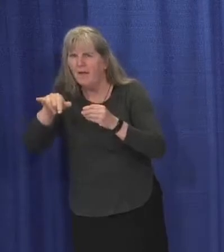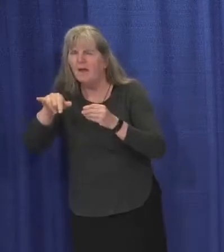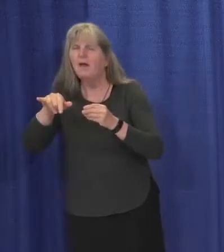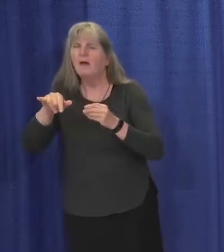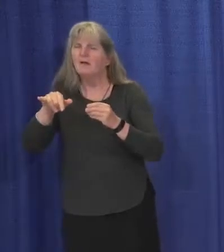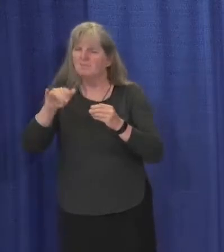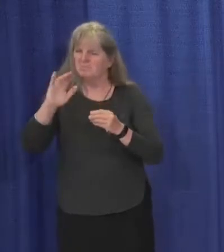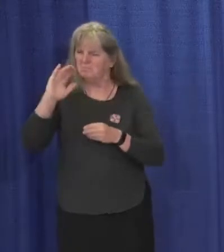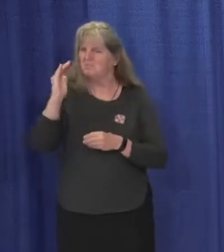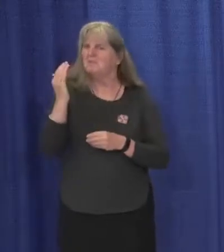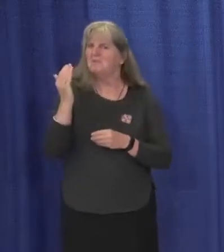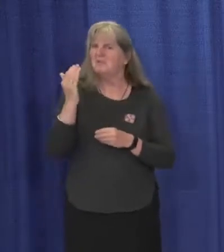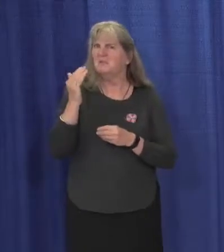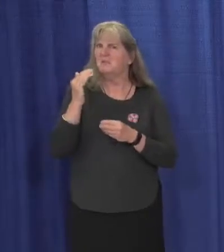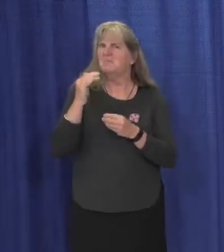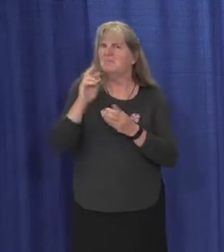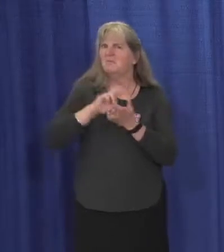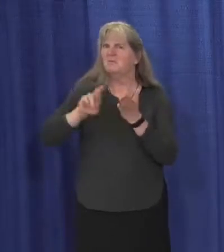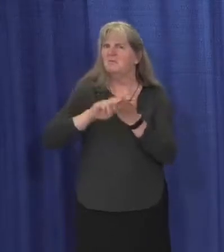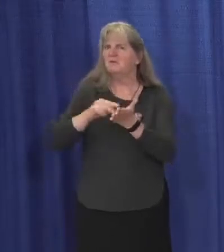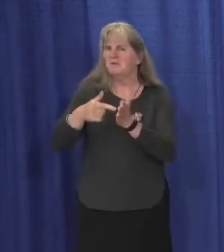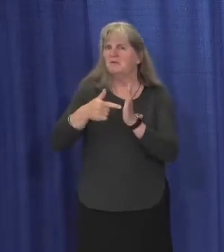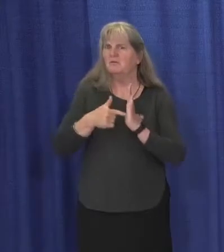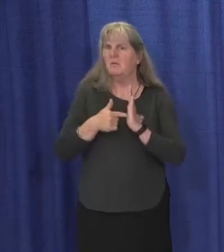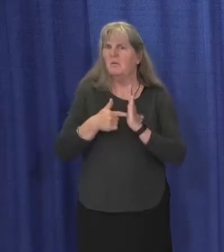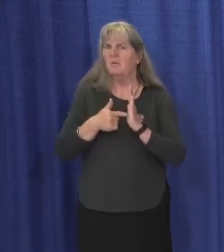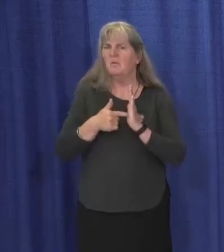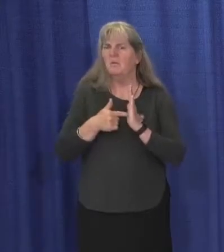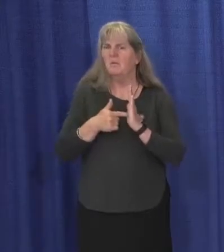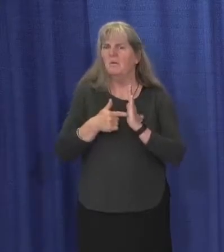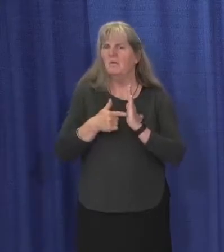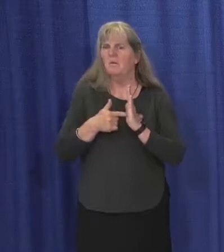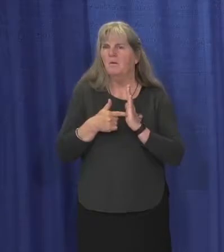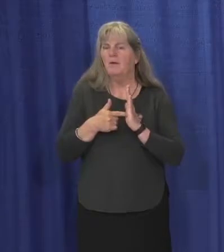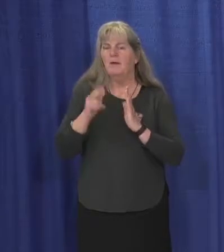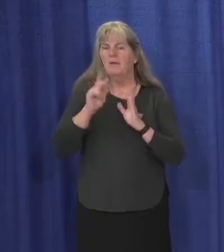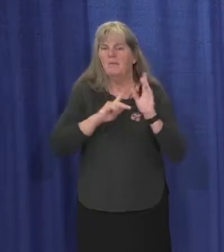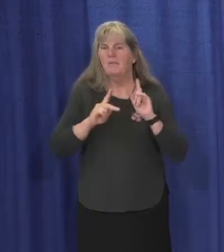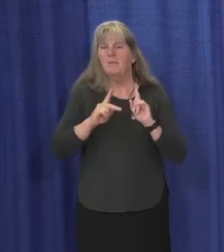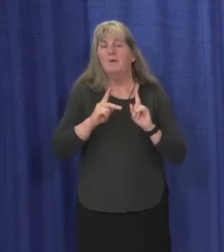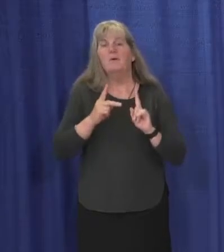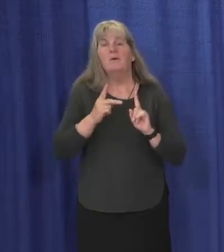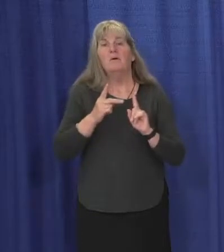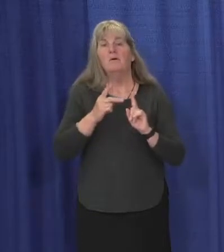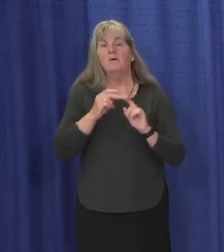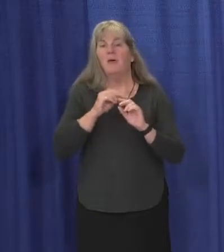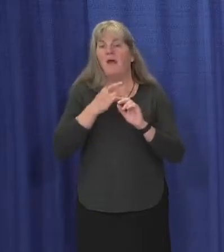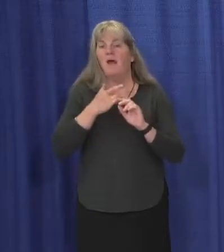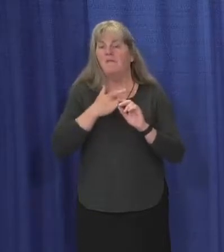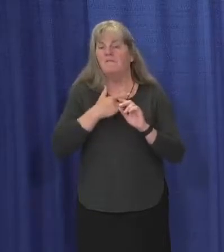trying to find that out. We have had many reassuring studies that show a cinematic